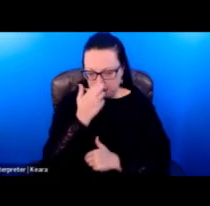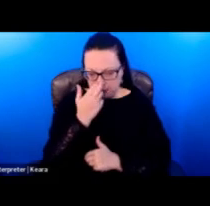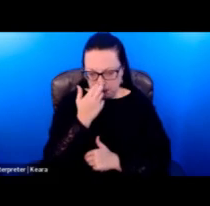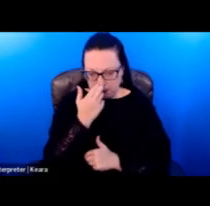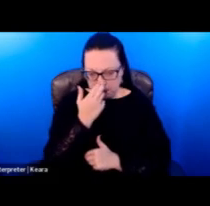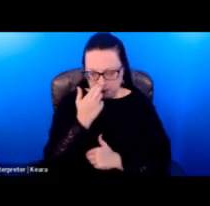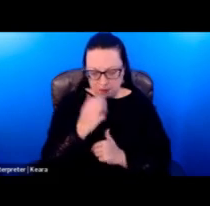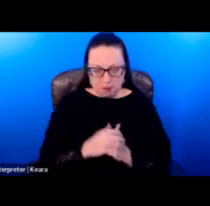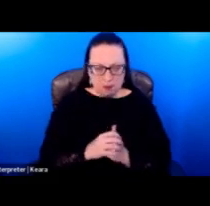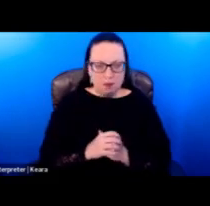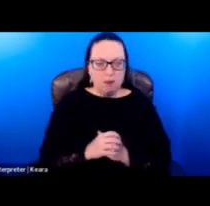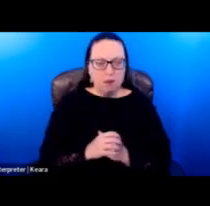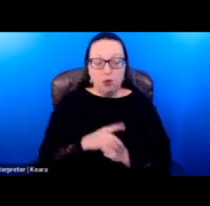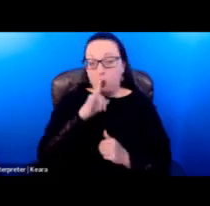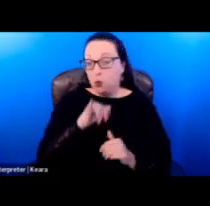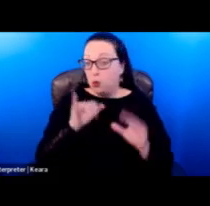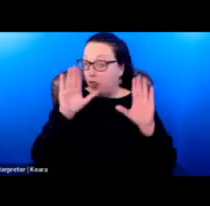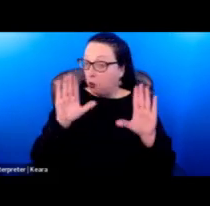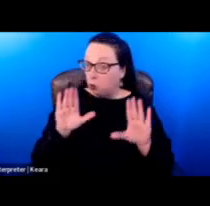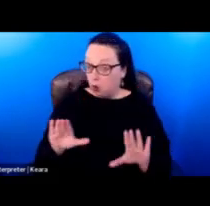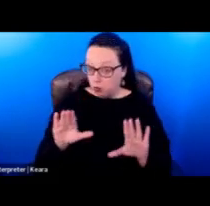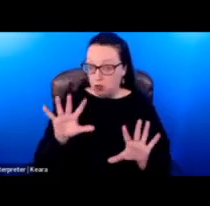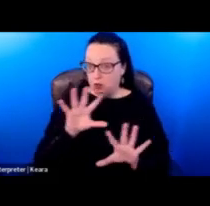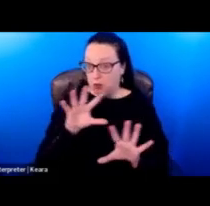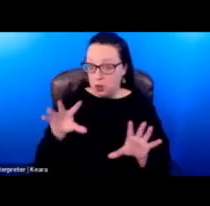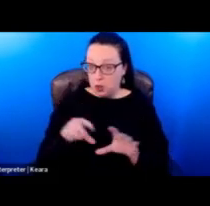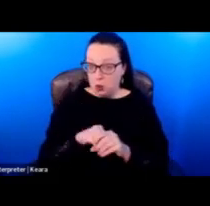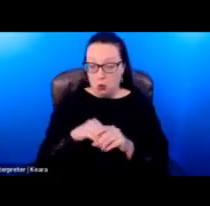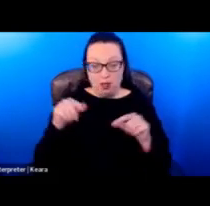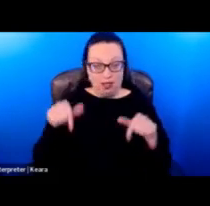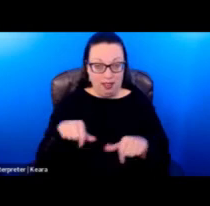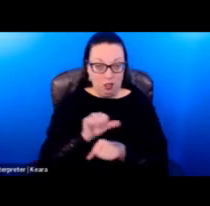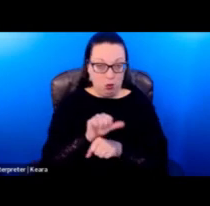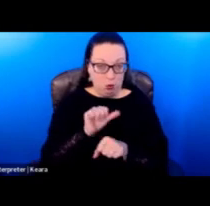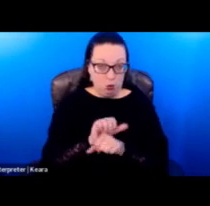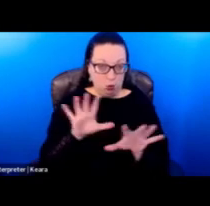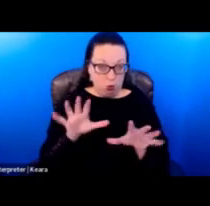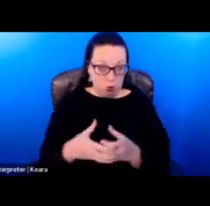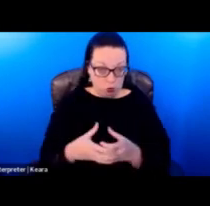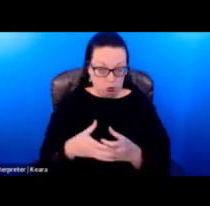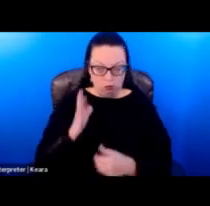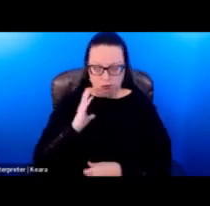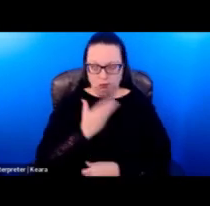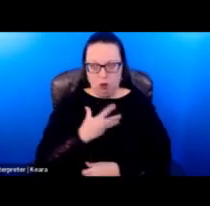It's been really wonderful to be a part of this workgroup. And having our experience in states